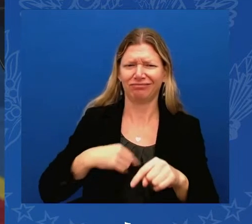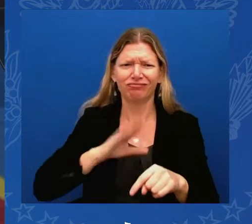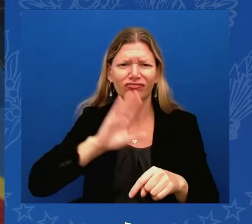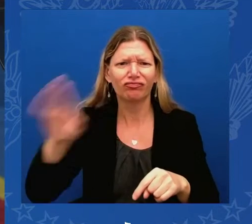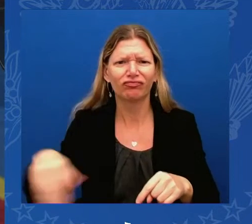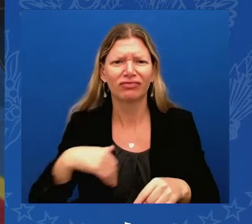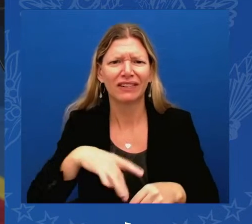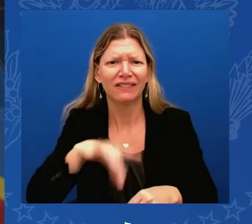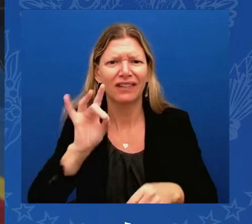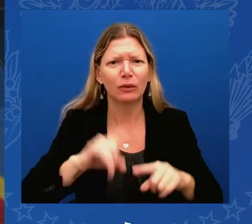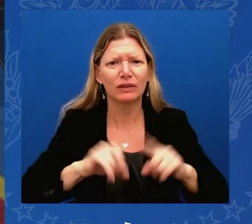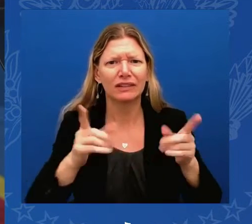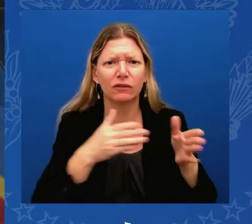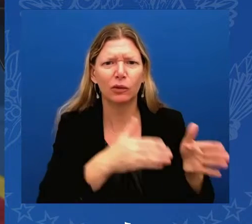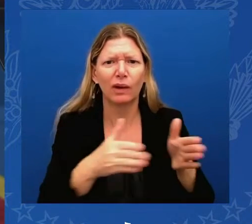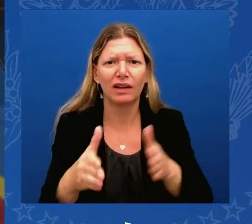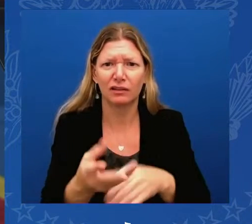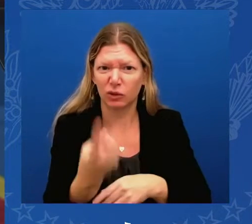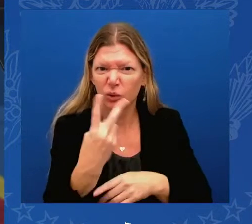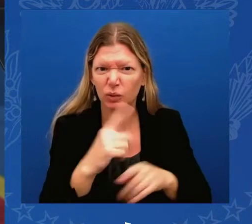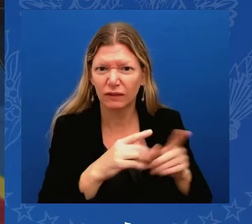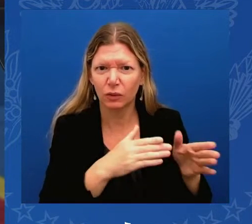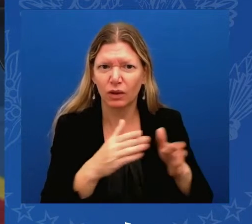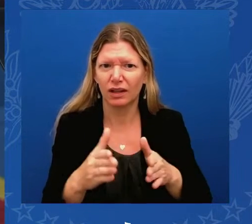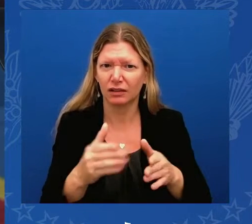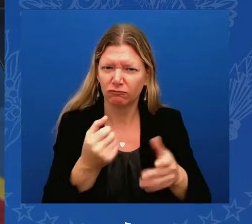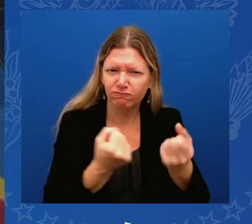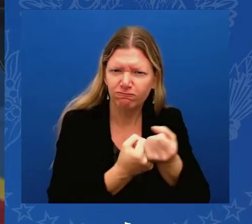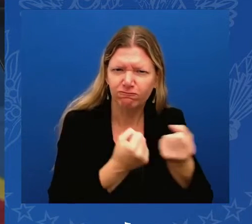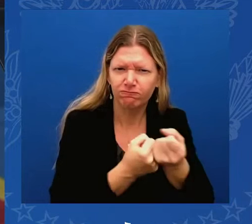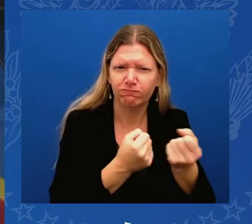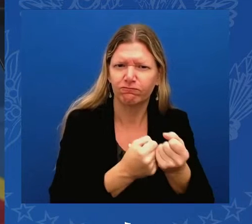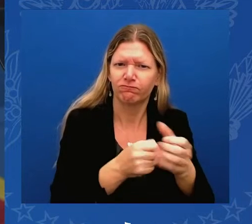And I -- in addition to the original $7 billion investment in HBCUs,